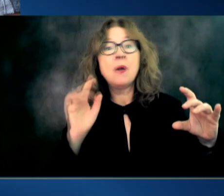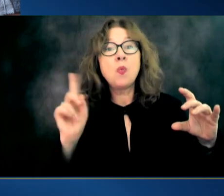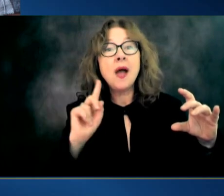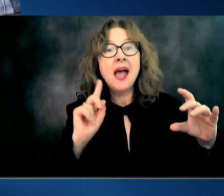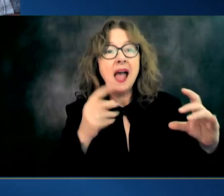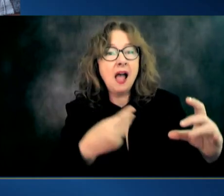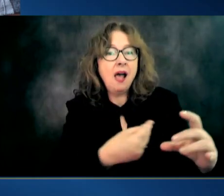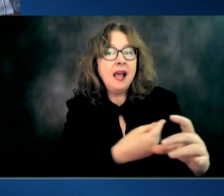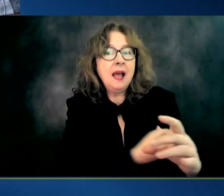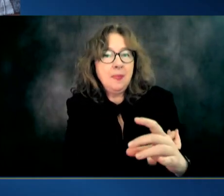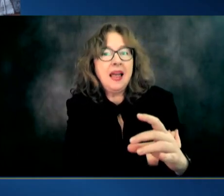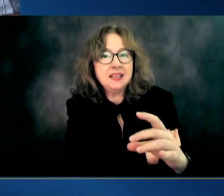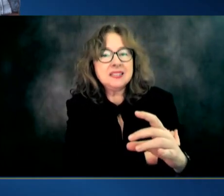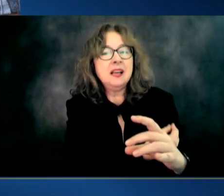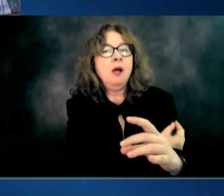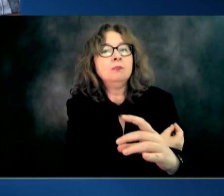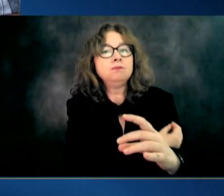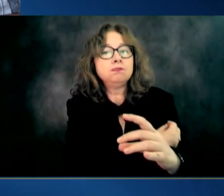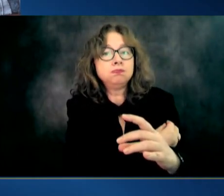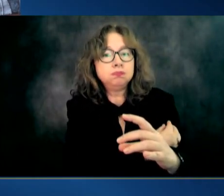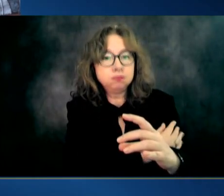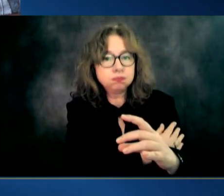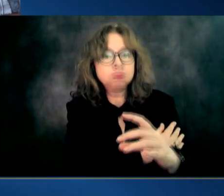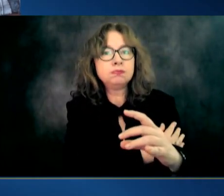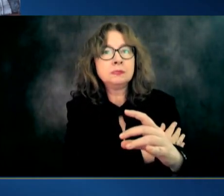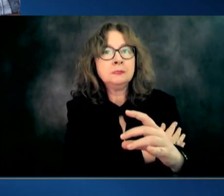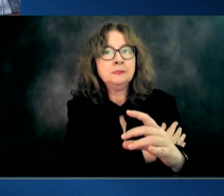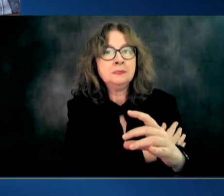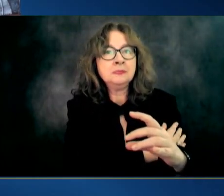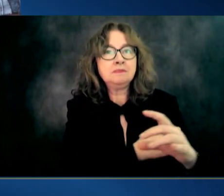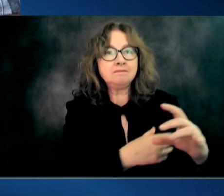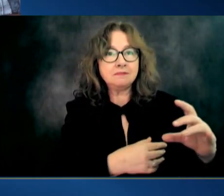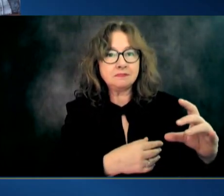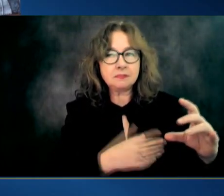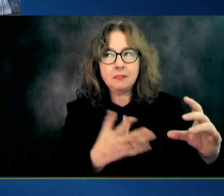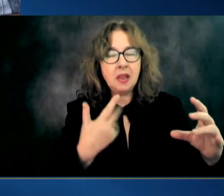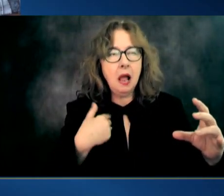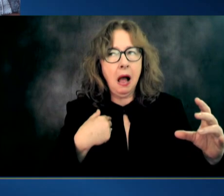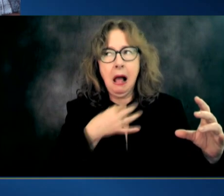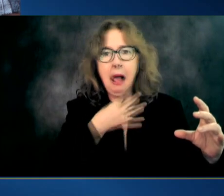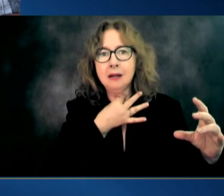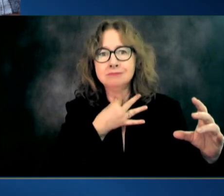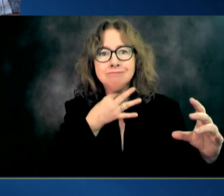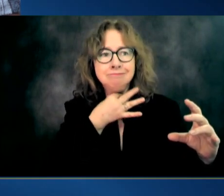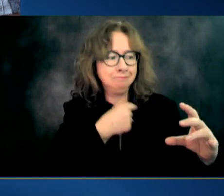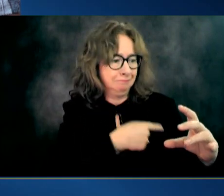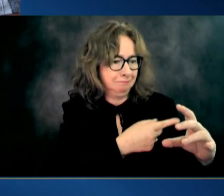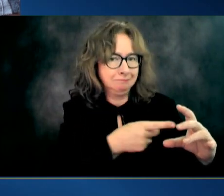Yetunde Felix-Ukwu: Replanted. And so, I am curious and excited to see what that